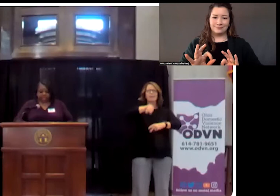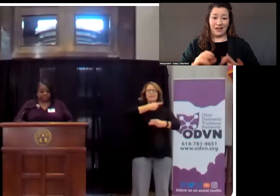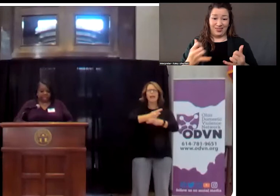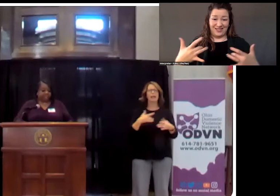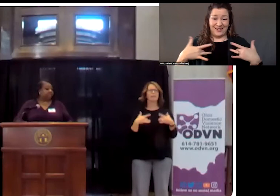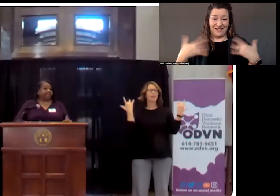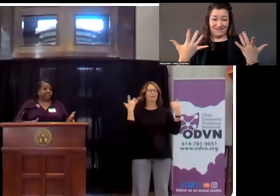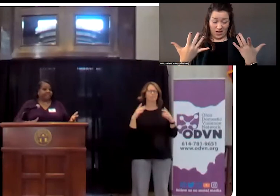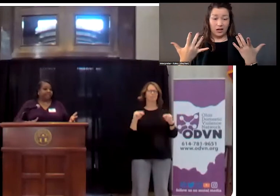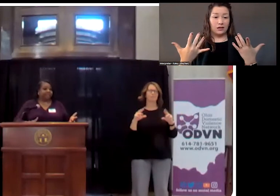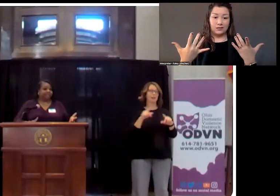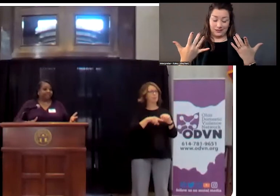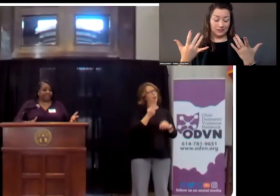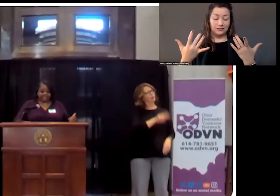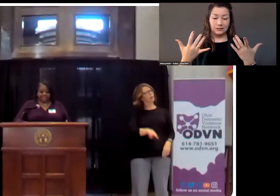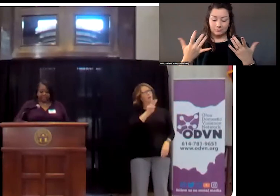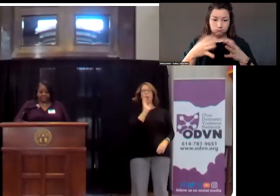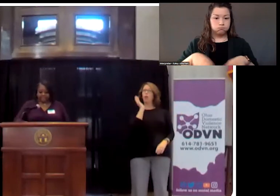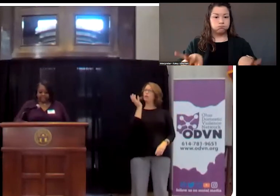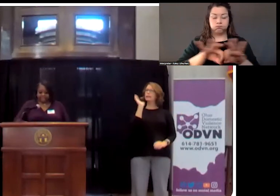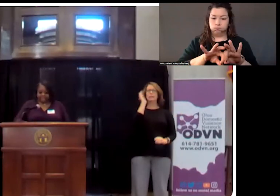You make it look easy and seamless.